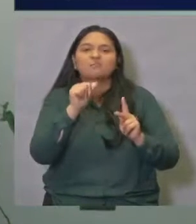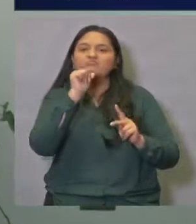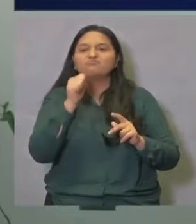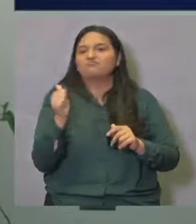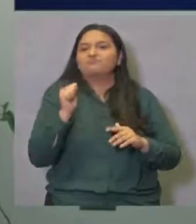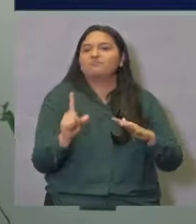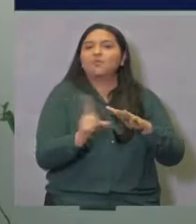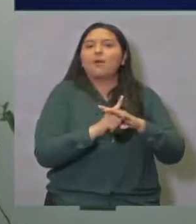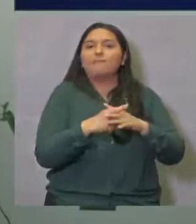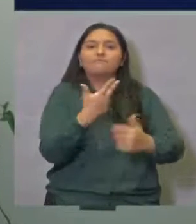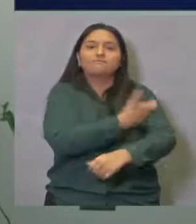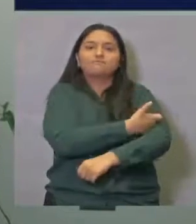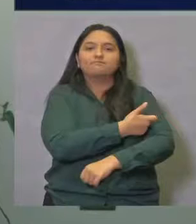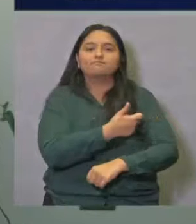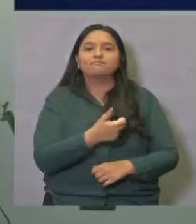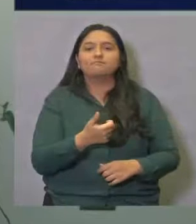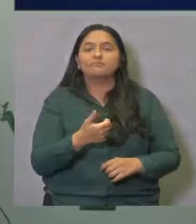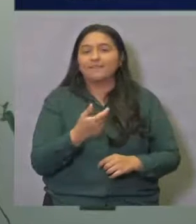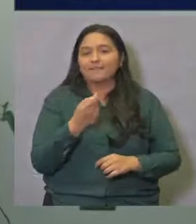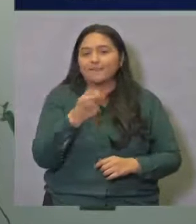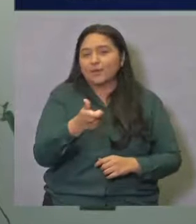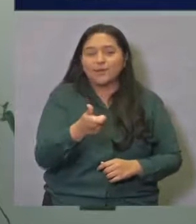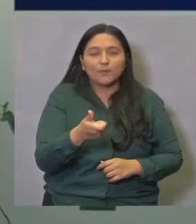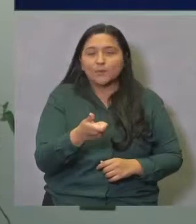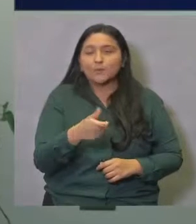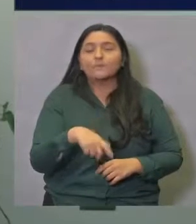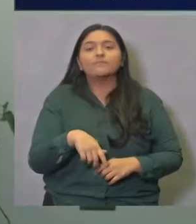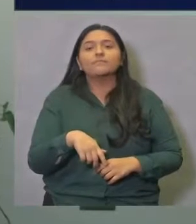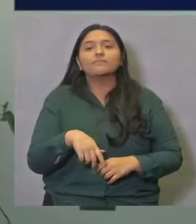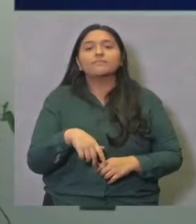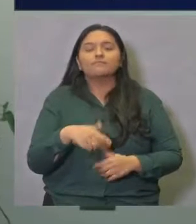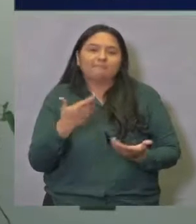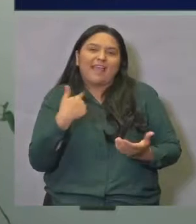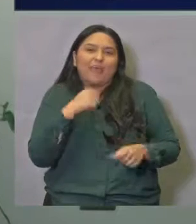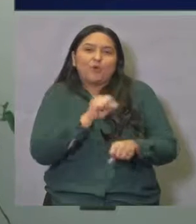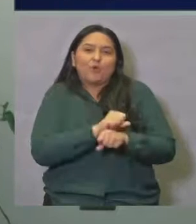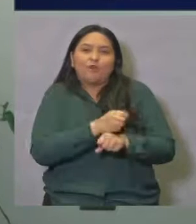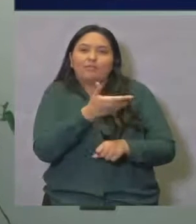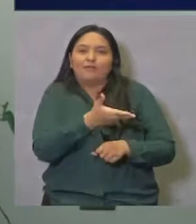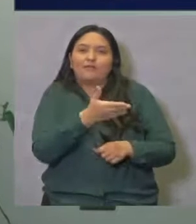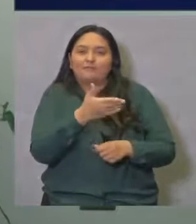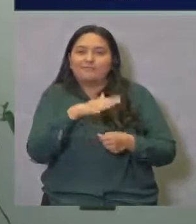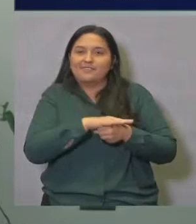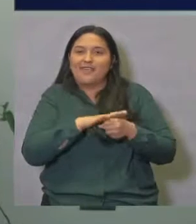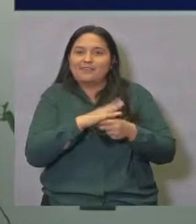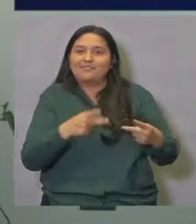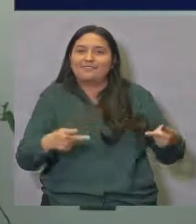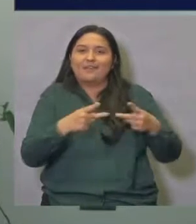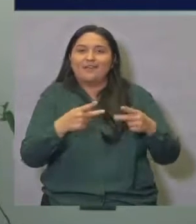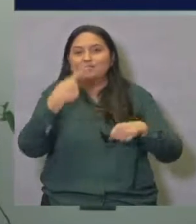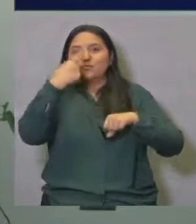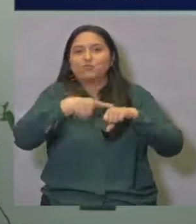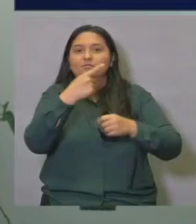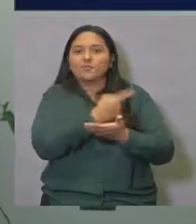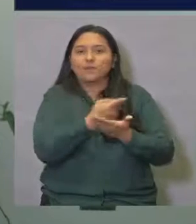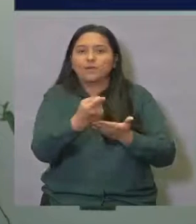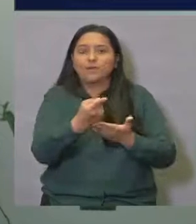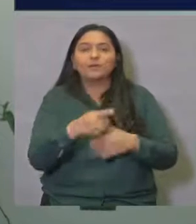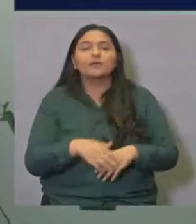SHOWING UP TO GET VACCINATED AT